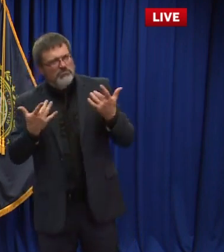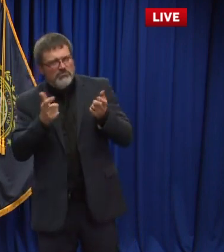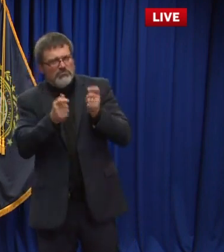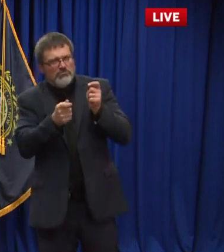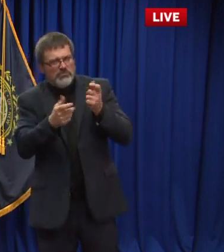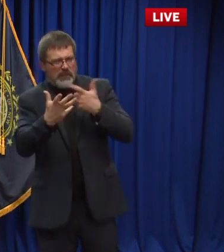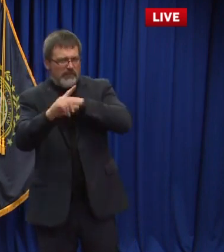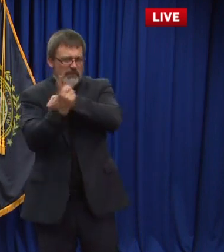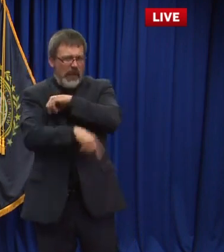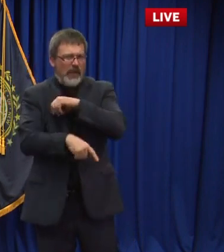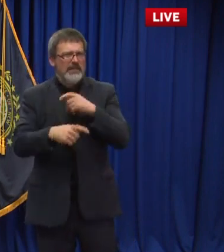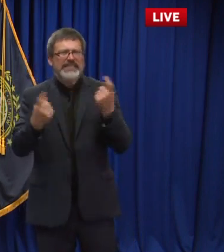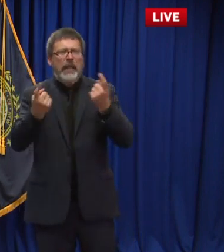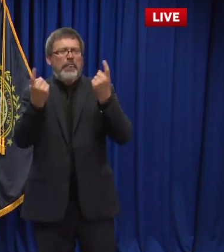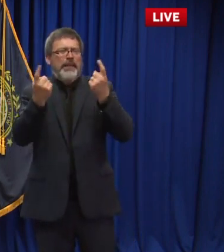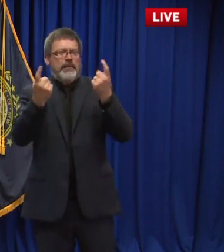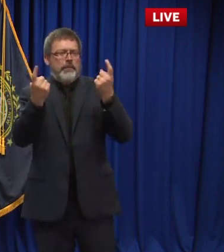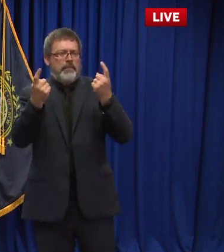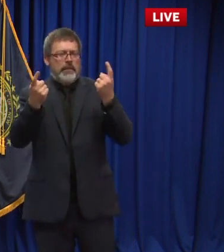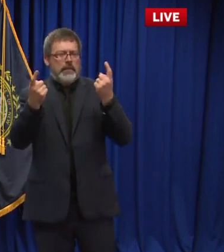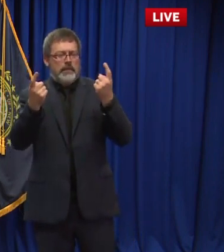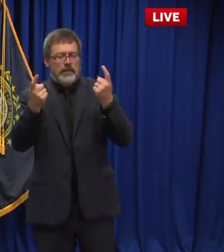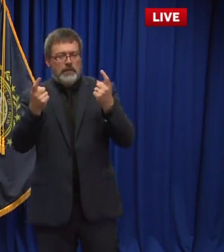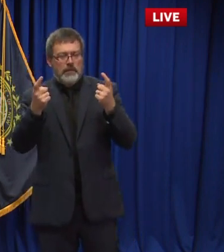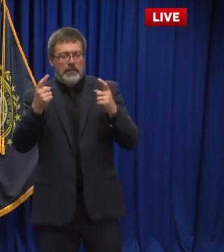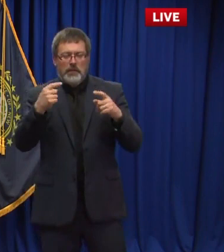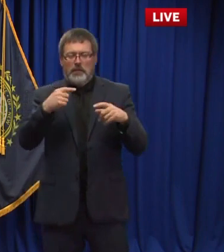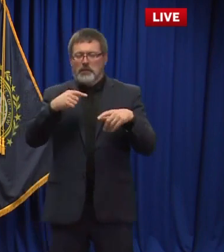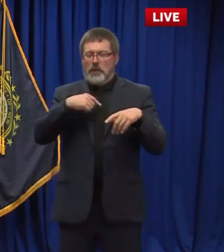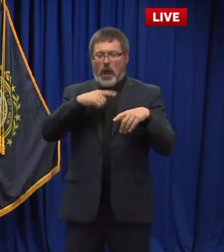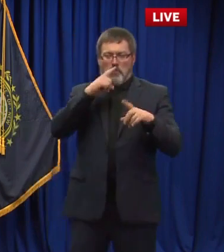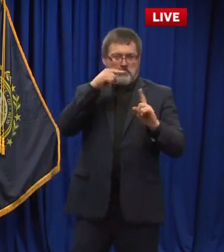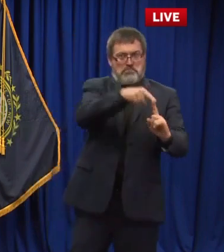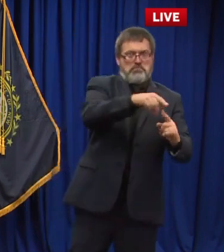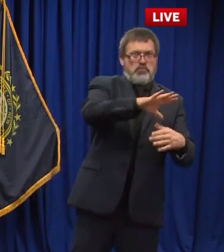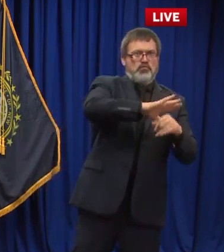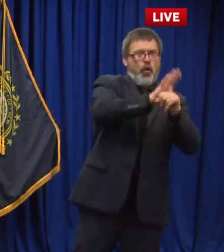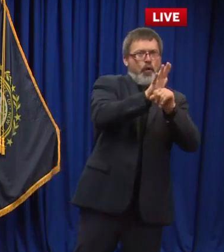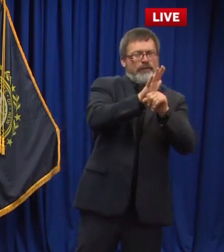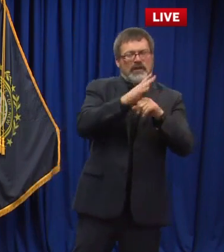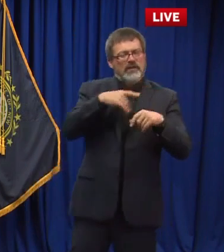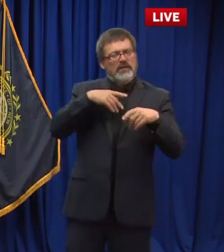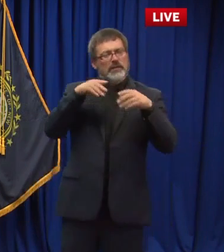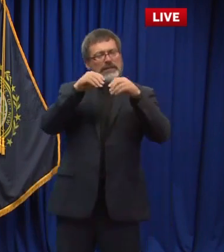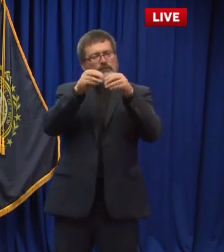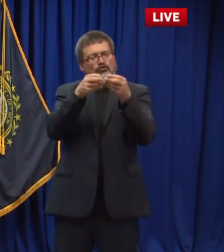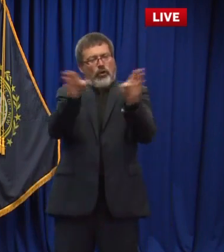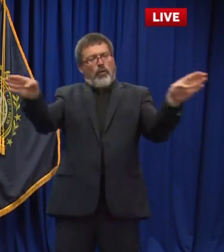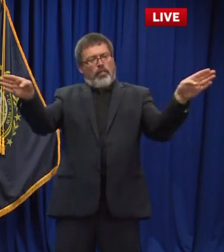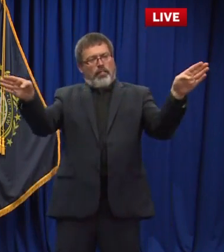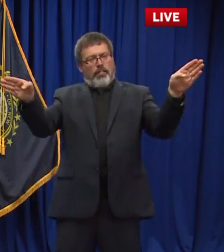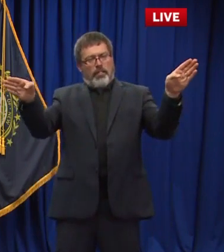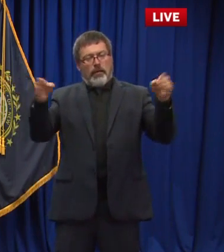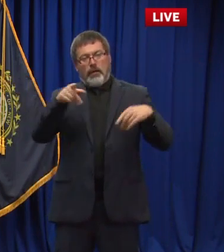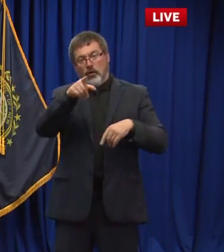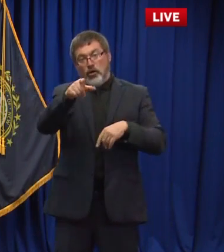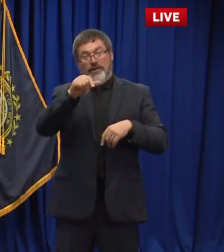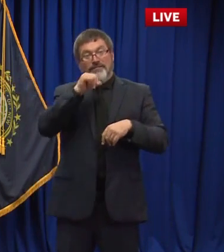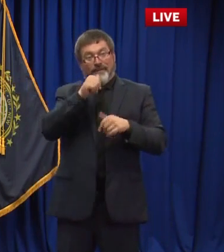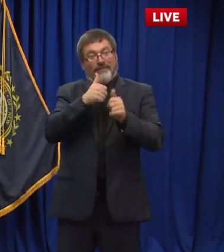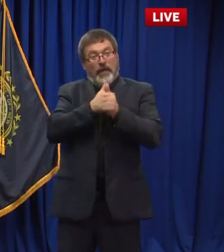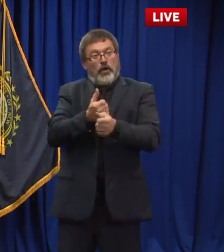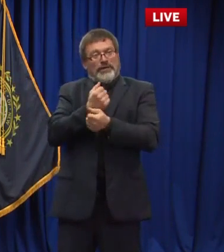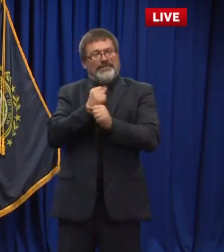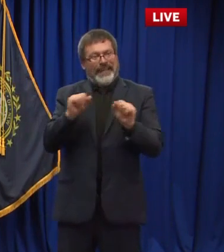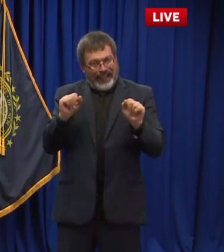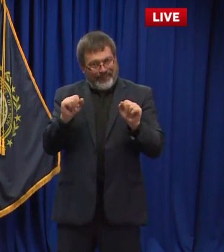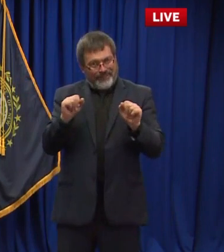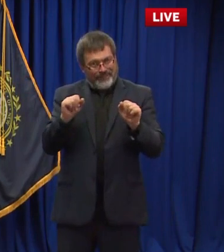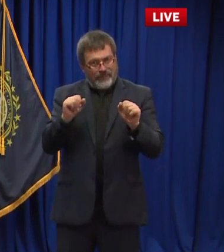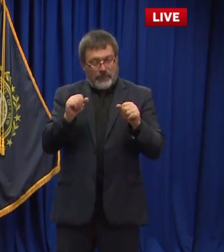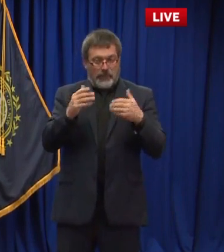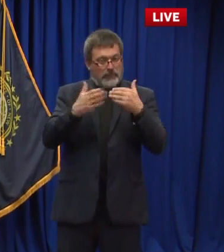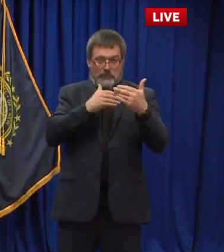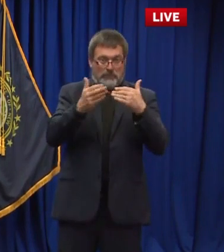THE DEPARTMENT OF EDUCATION HAS THE ABILITY TO TAKE ACTION WITH THOSE SCHOOLS AND YOU WOULD HAVE THE EXACT SAME PROTOCOL WITHIN THE COVERT GUIDANCE DOCUMENT.